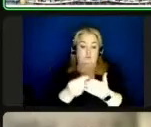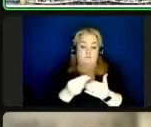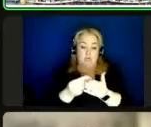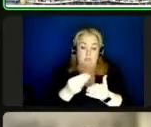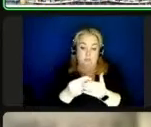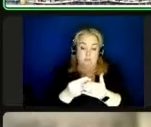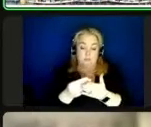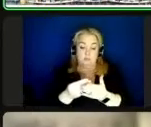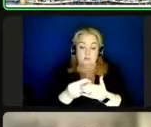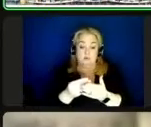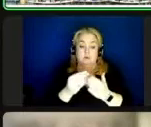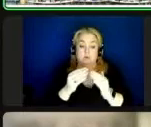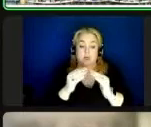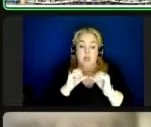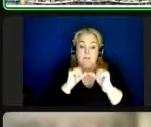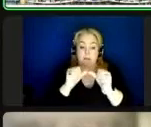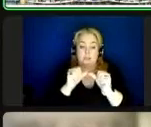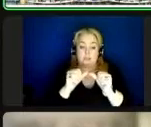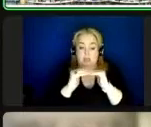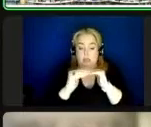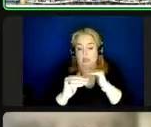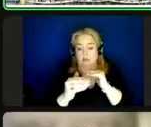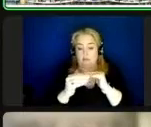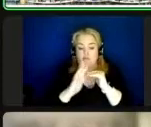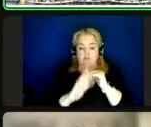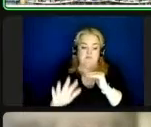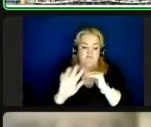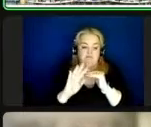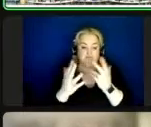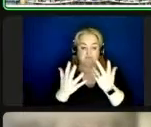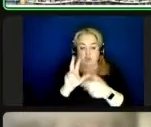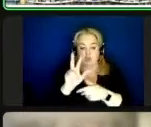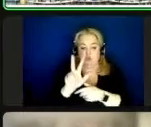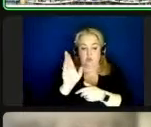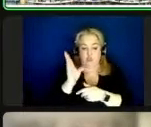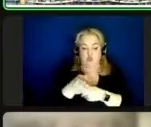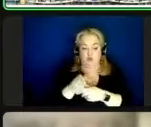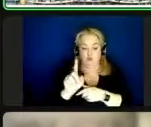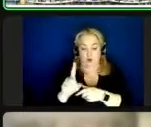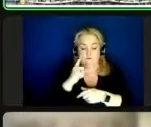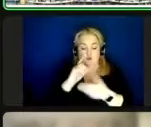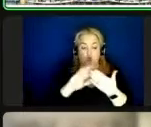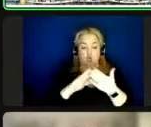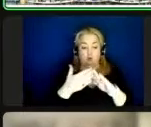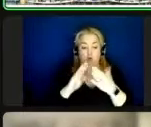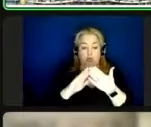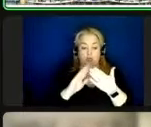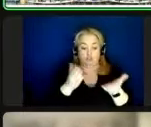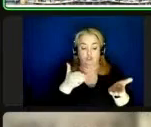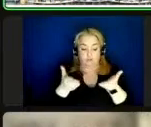DIRECTLY INTO YOUR LIFE.